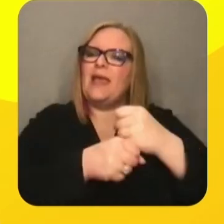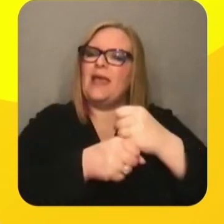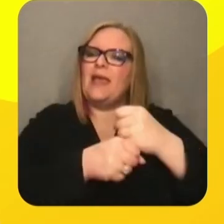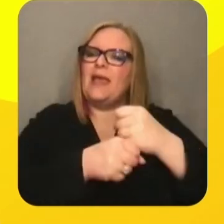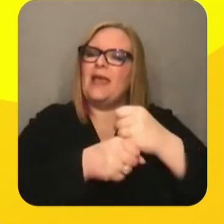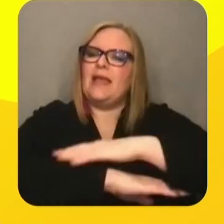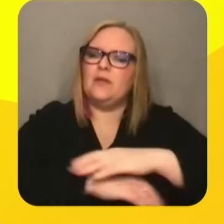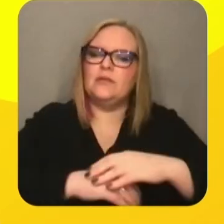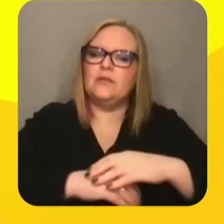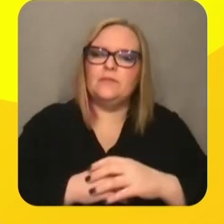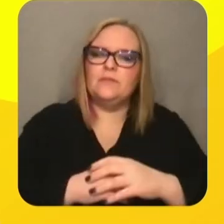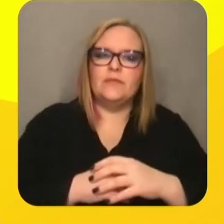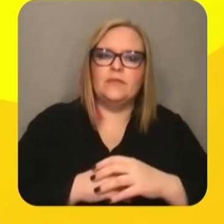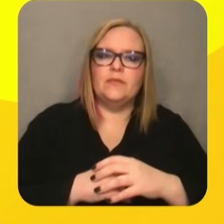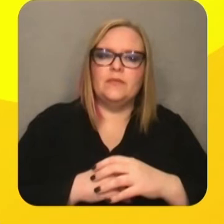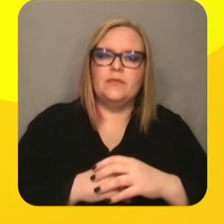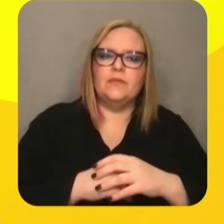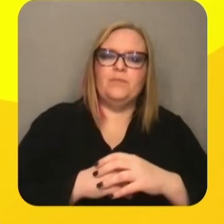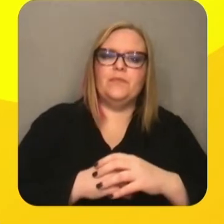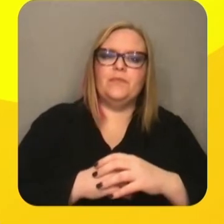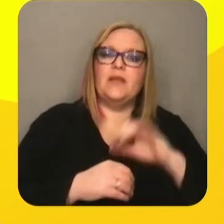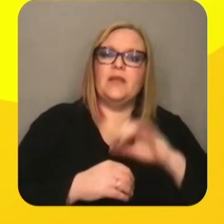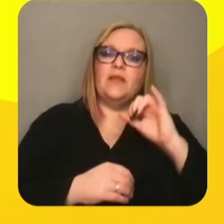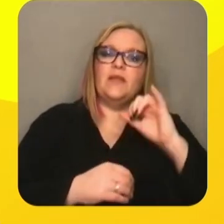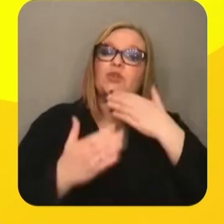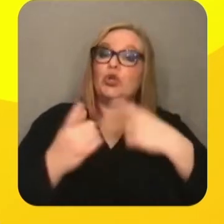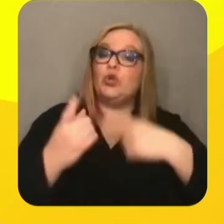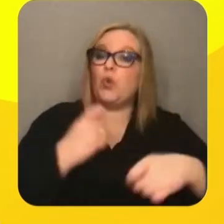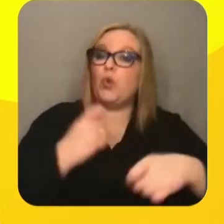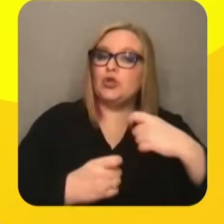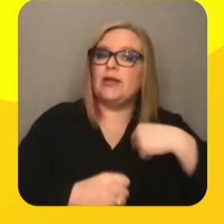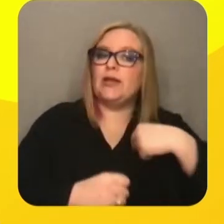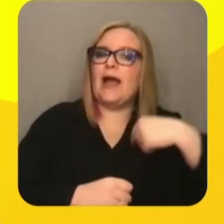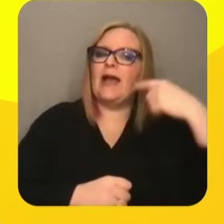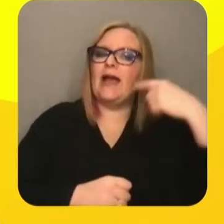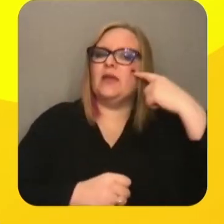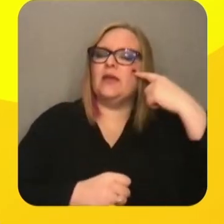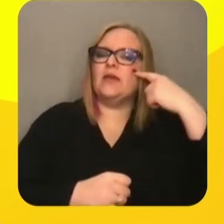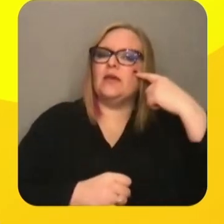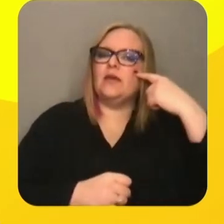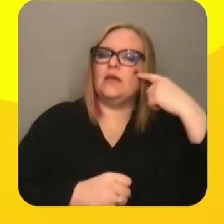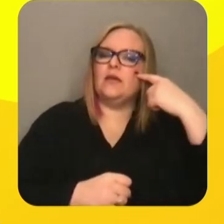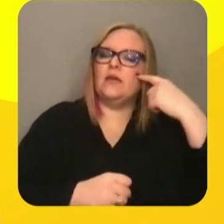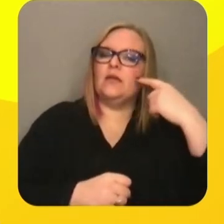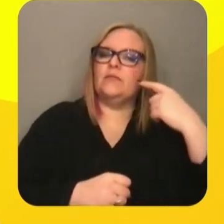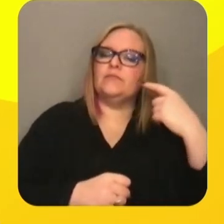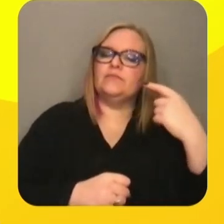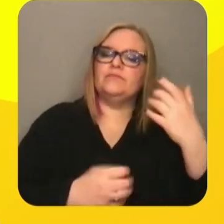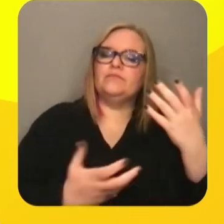This is a great question. I think, at least as far as SNAP is concerned,